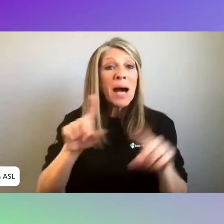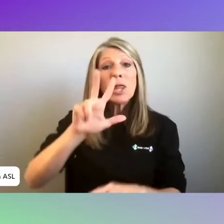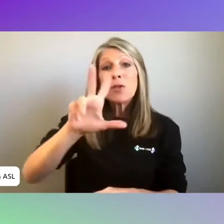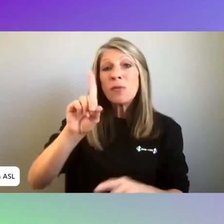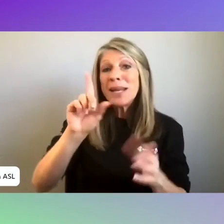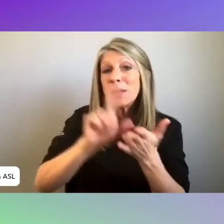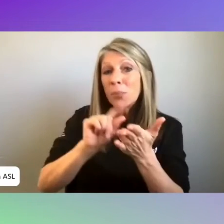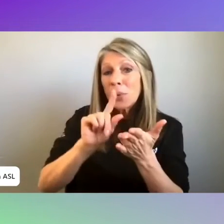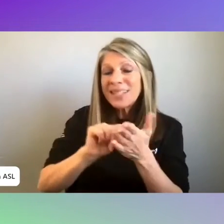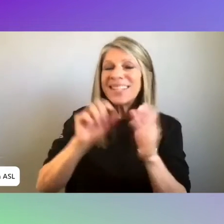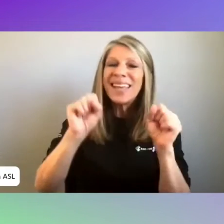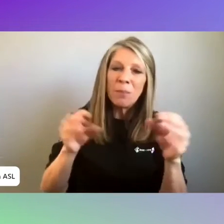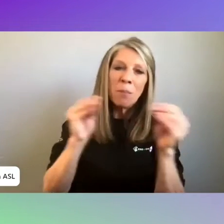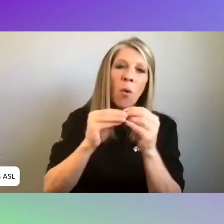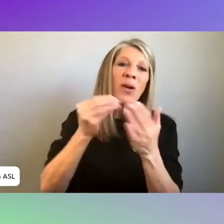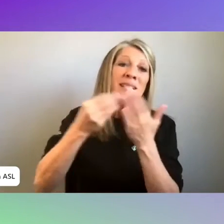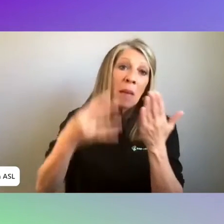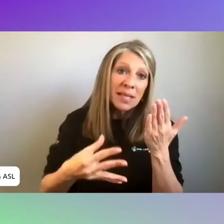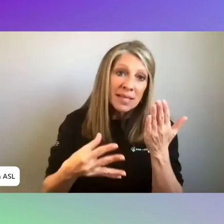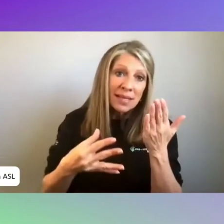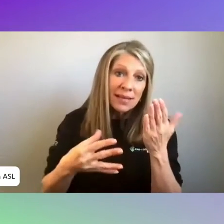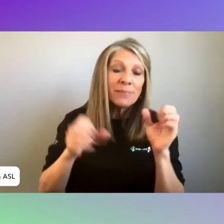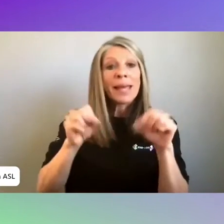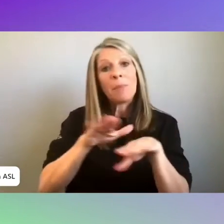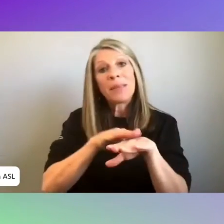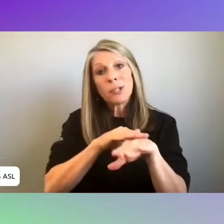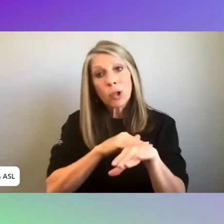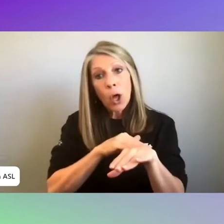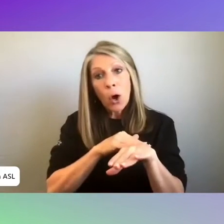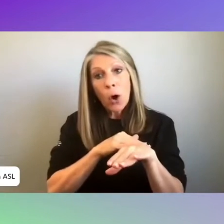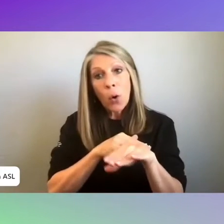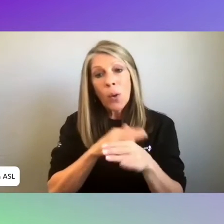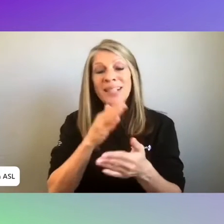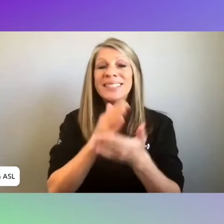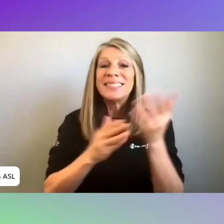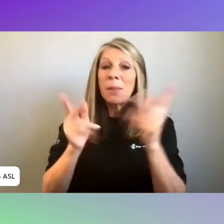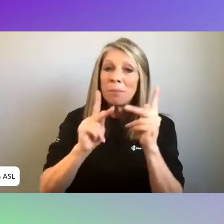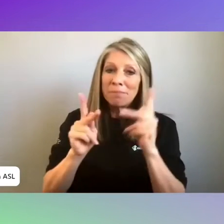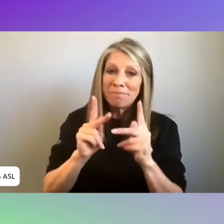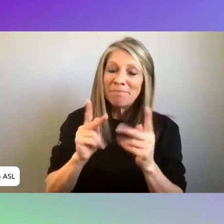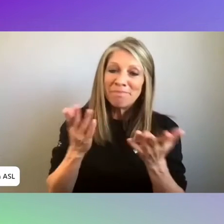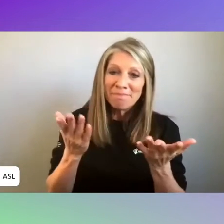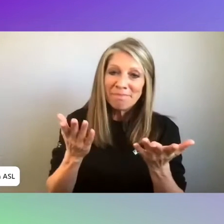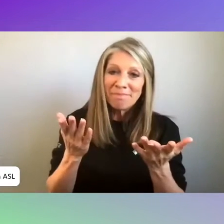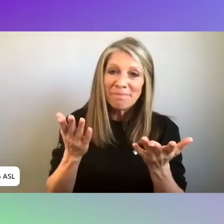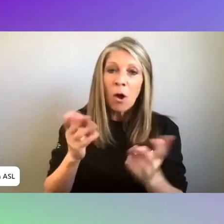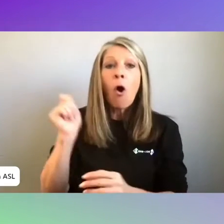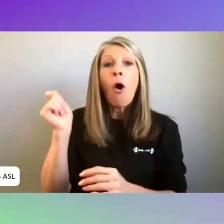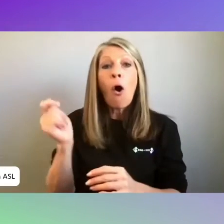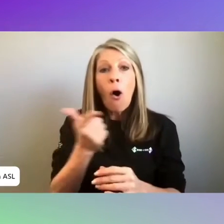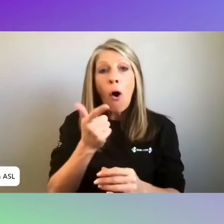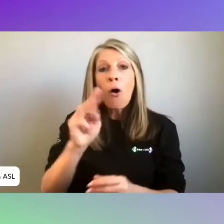too or too delicate or dangerous in their original form period but 3D printing can be a bit more expensive